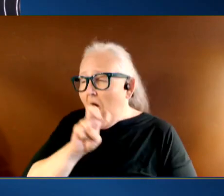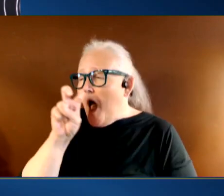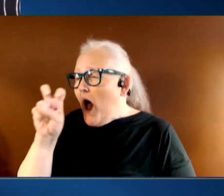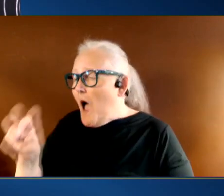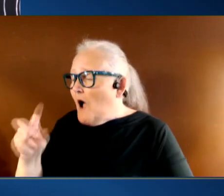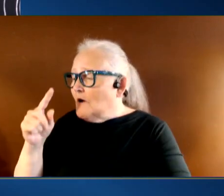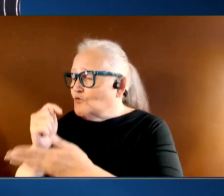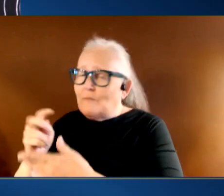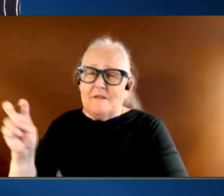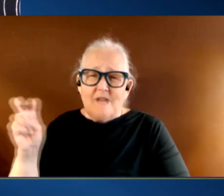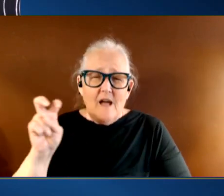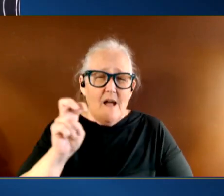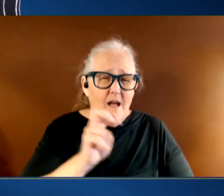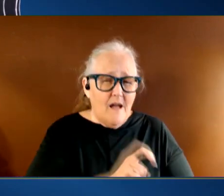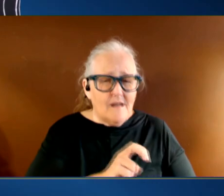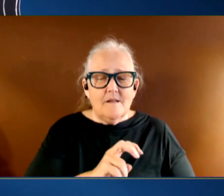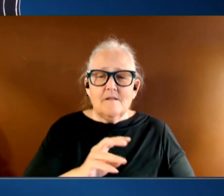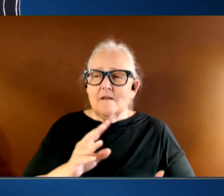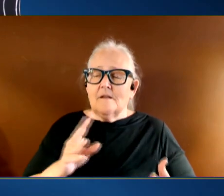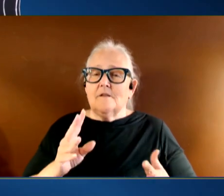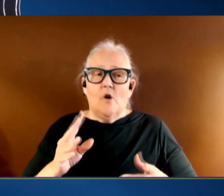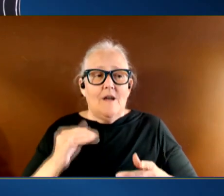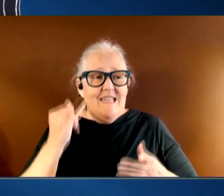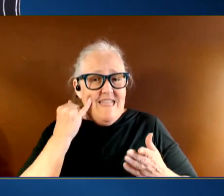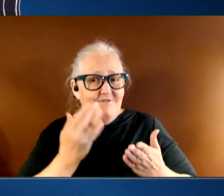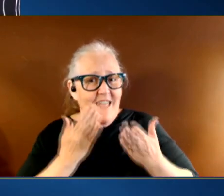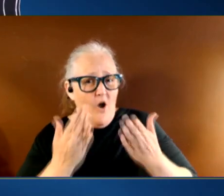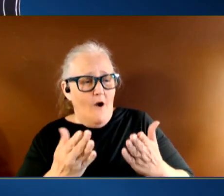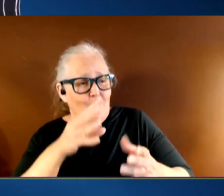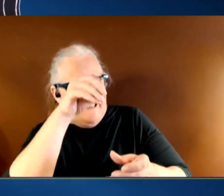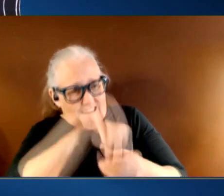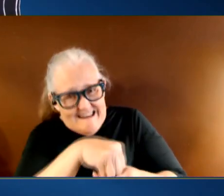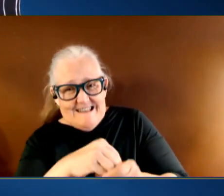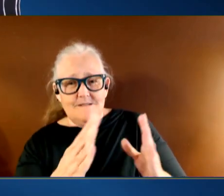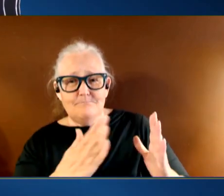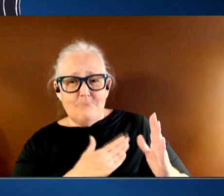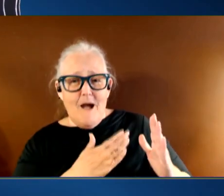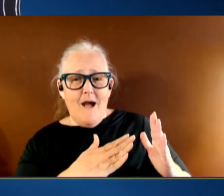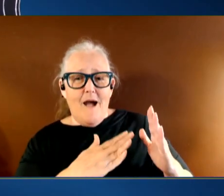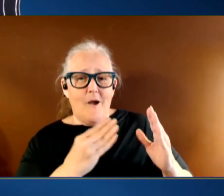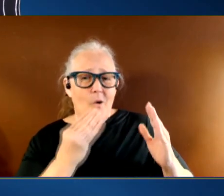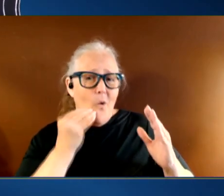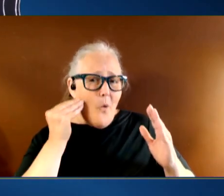If I had it in my town, or if they had it in their town, we could just go get it done and